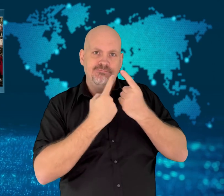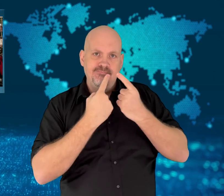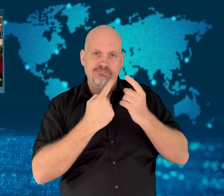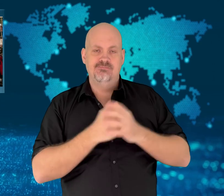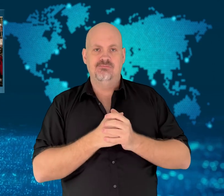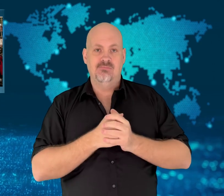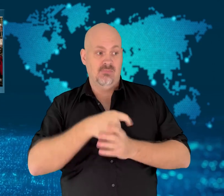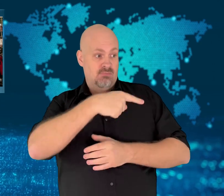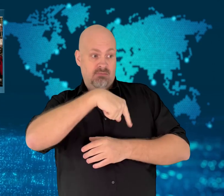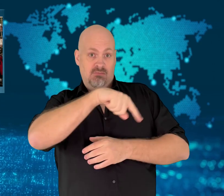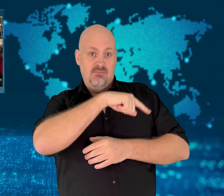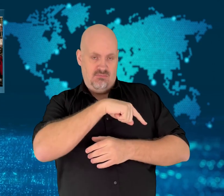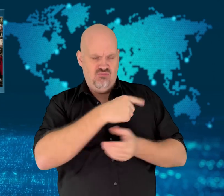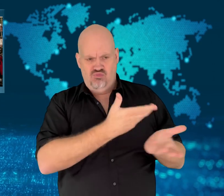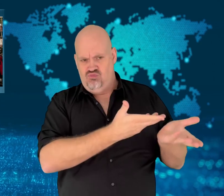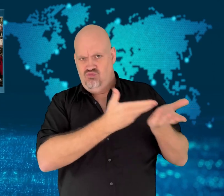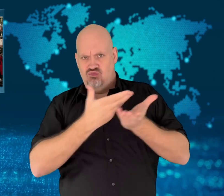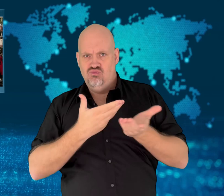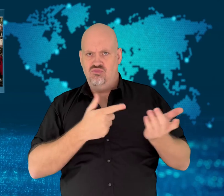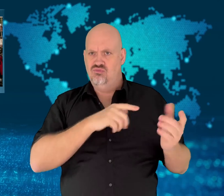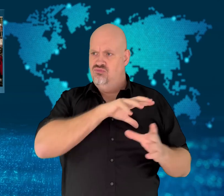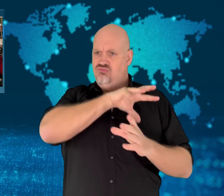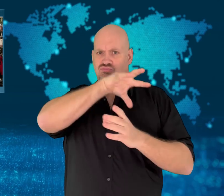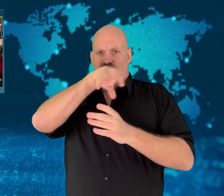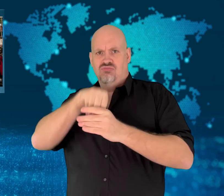giving their permission.